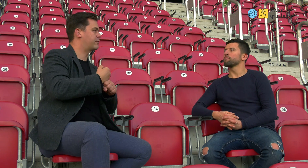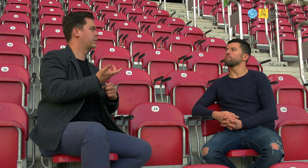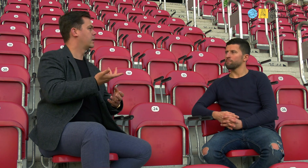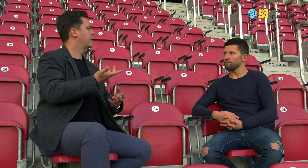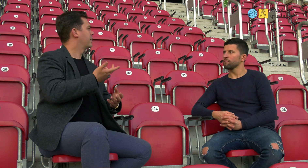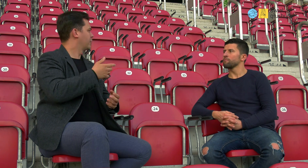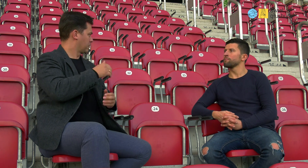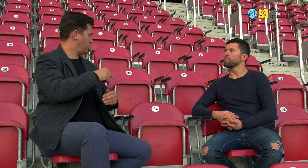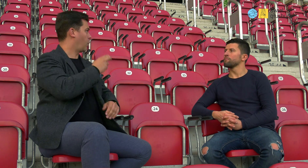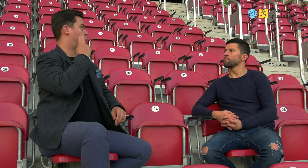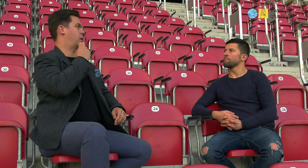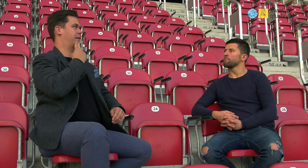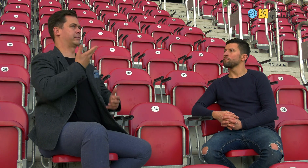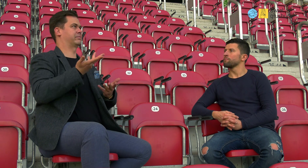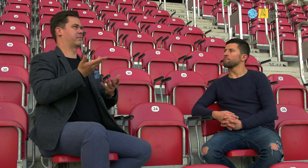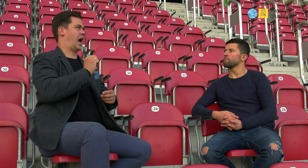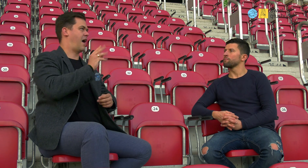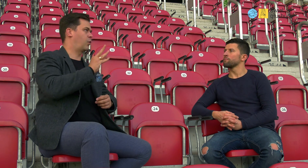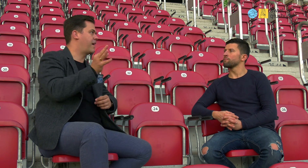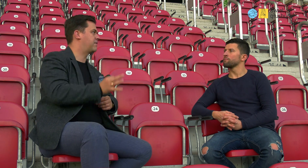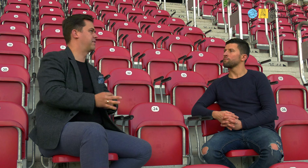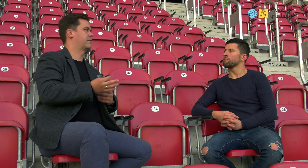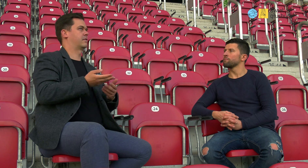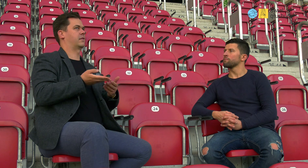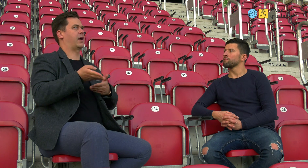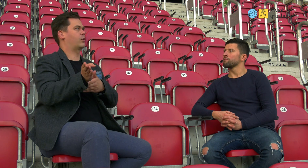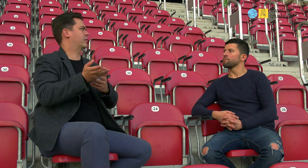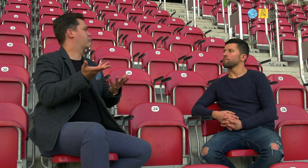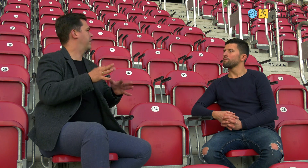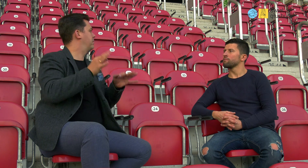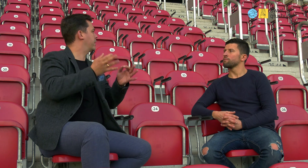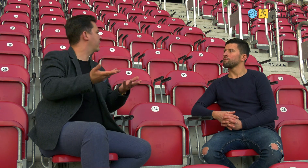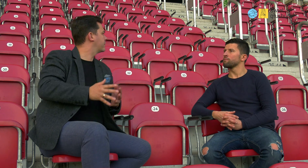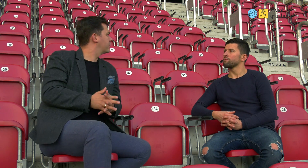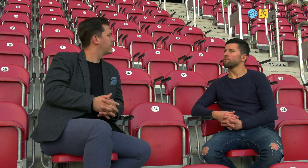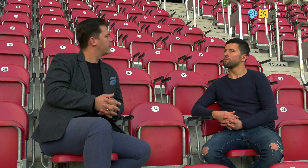have a job related to it in the future, then you could, being a deaf person, go to, for example, the AWF (University of Physical Education)? What is the choice?